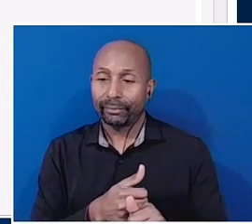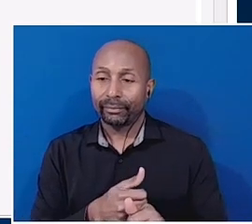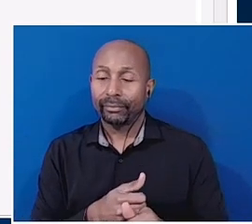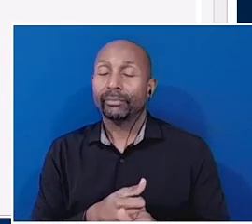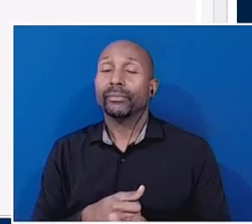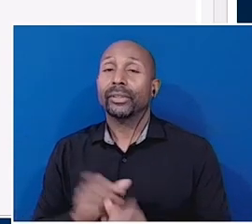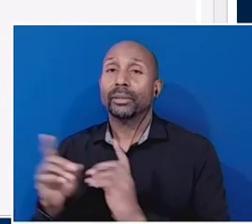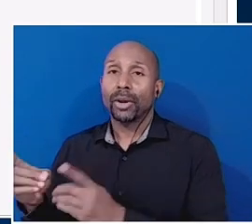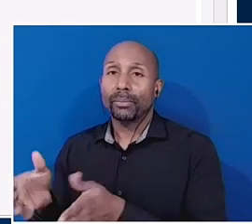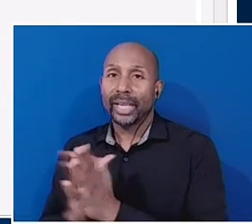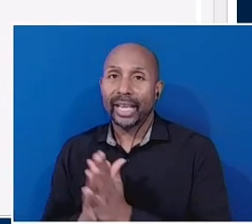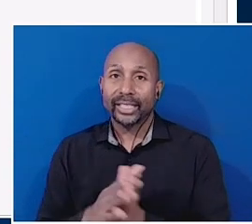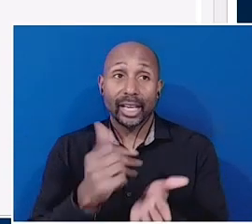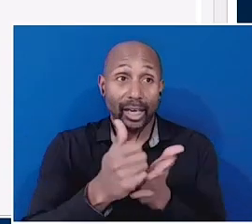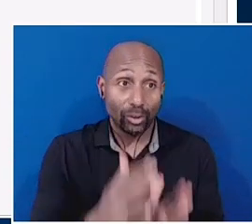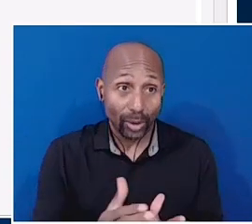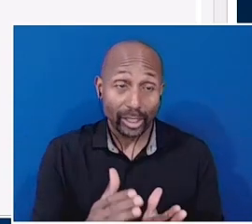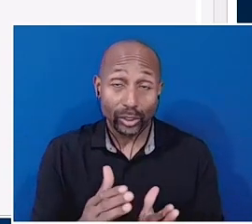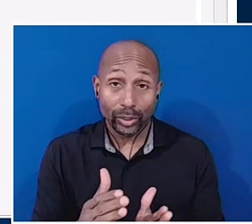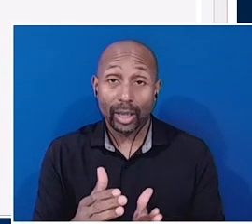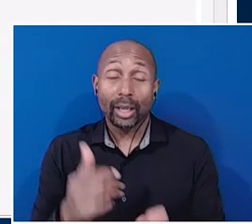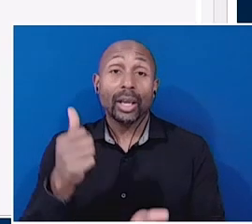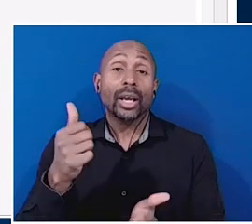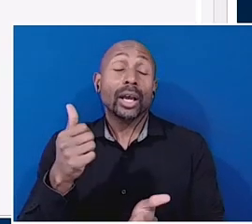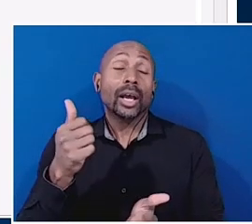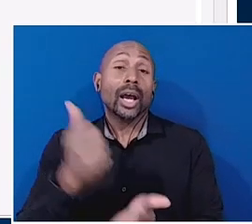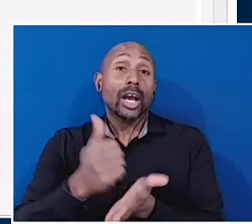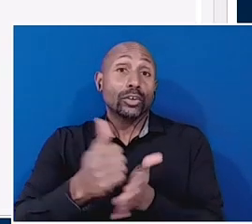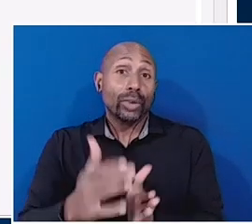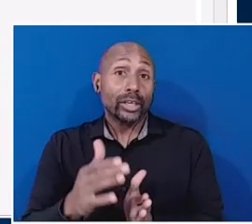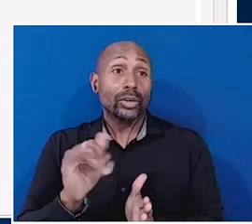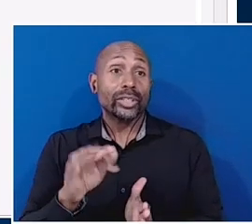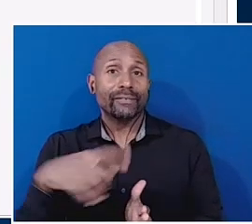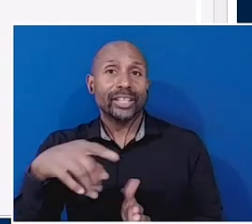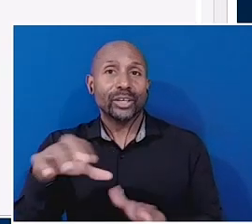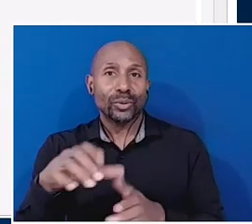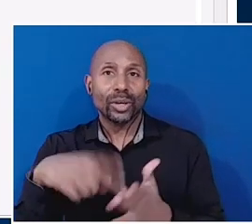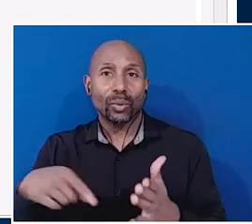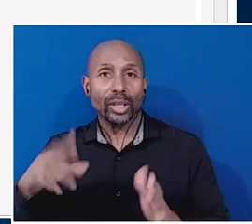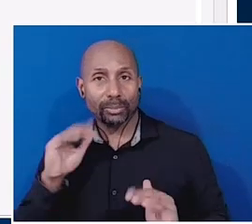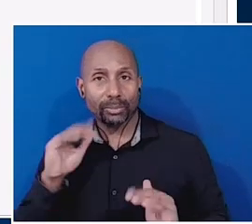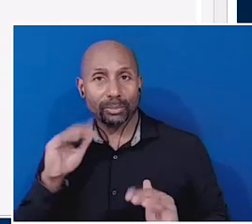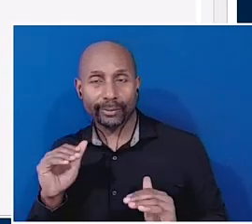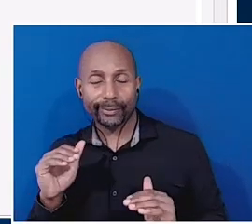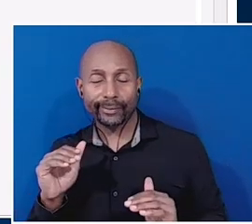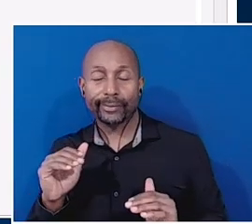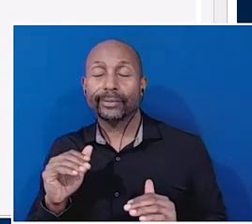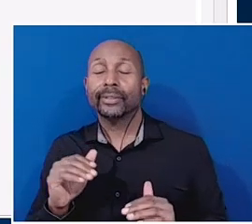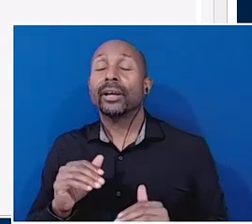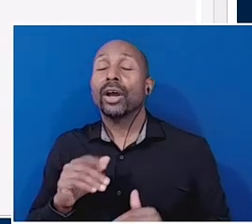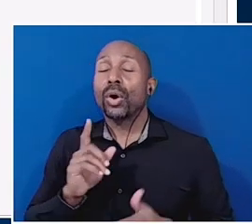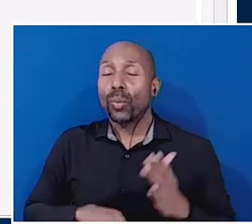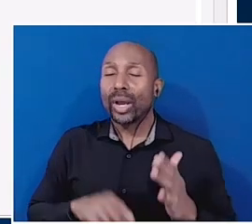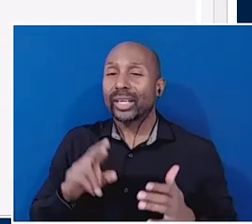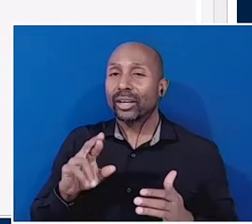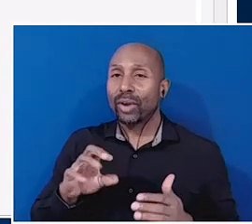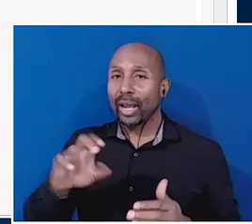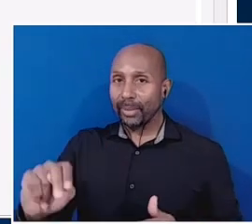I think the expectation that she's describing is already there and that we